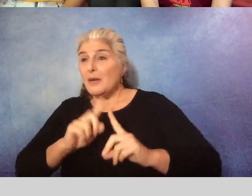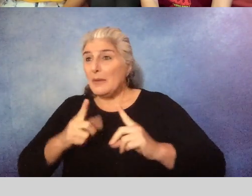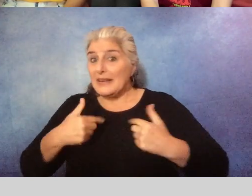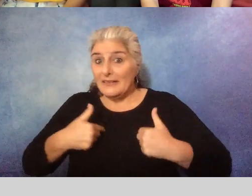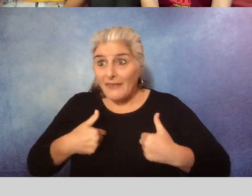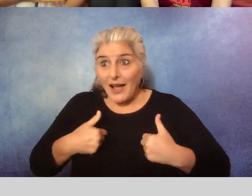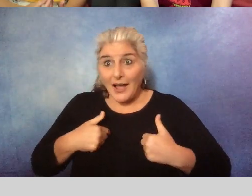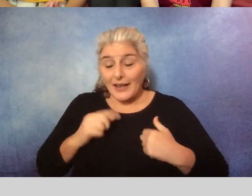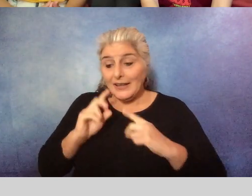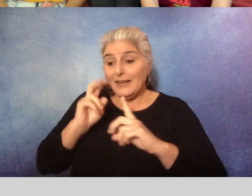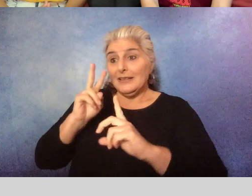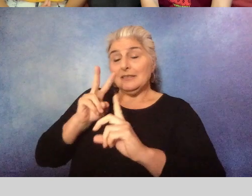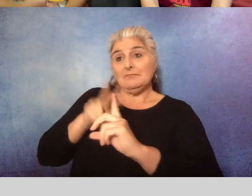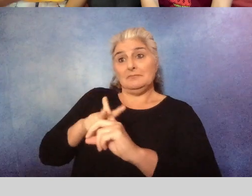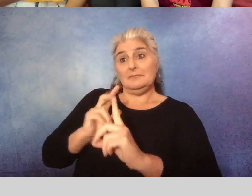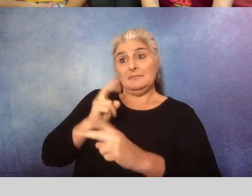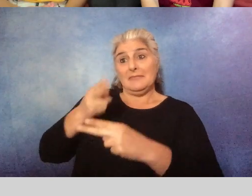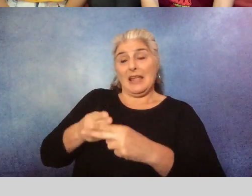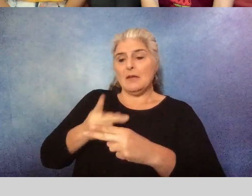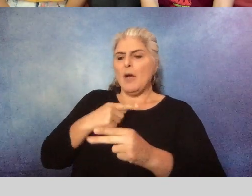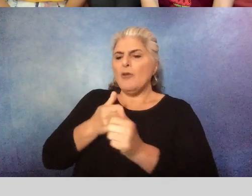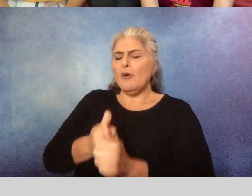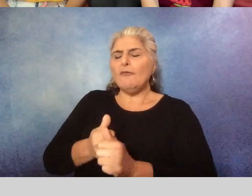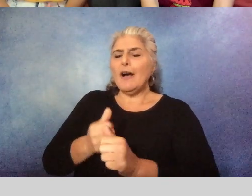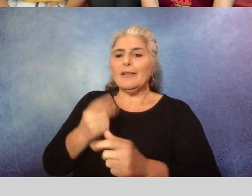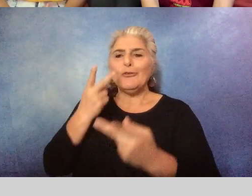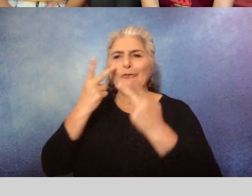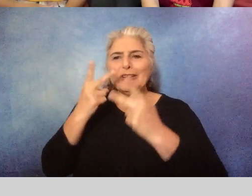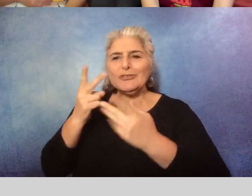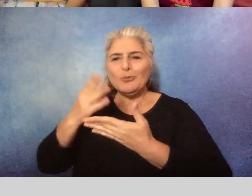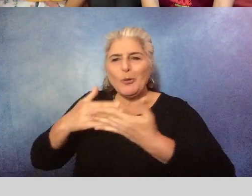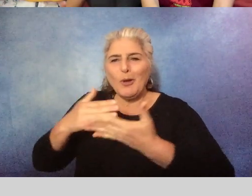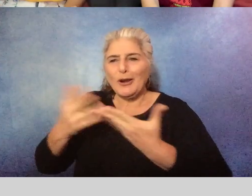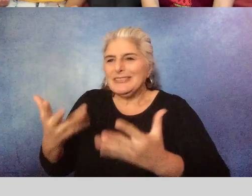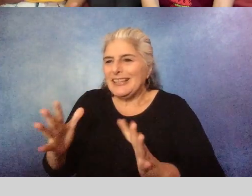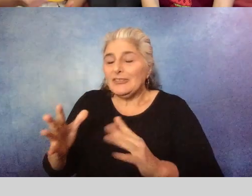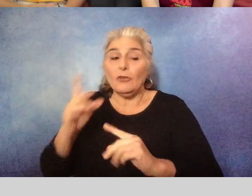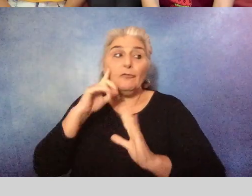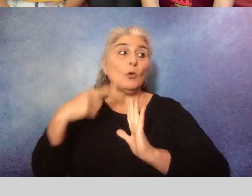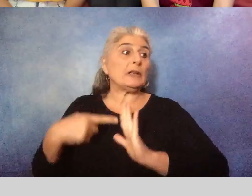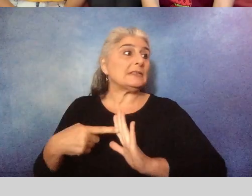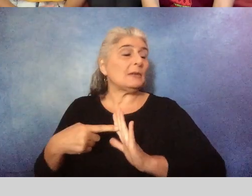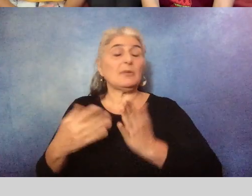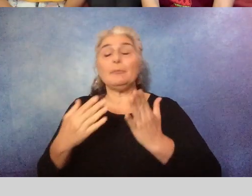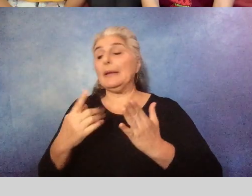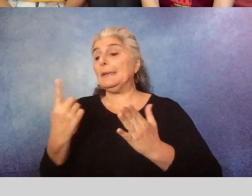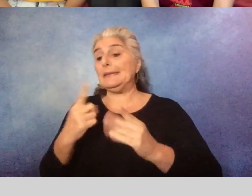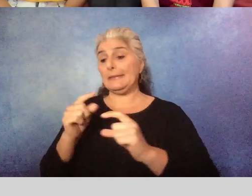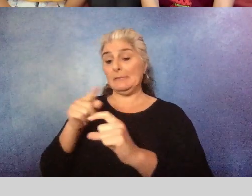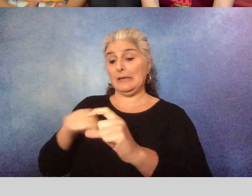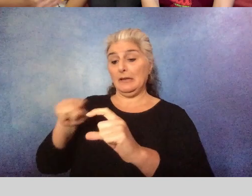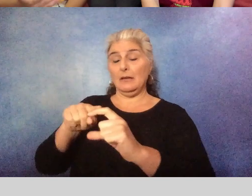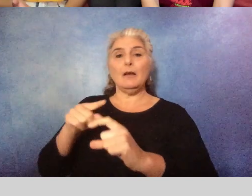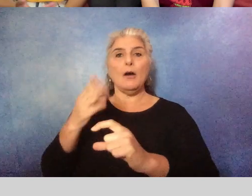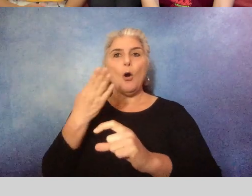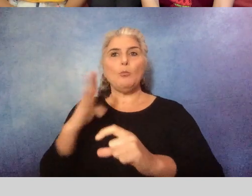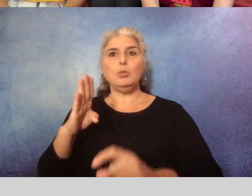I would probably do it based on visual elements. So I would call something a blue button.